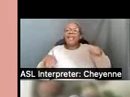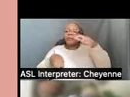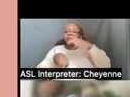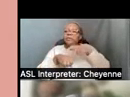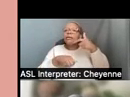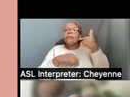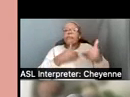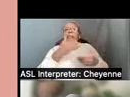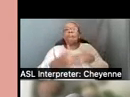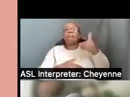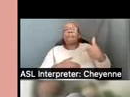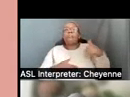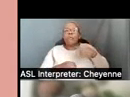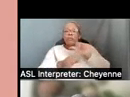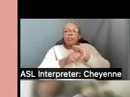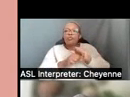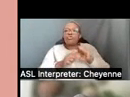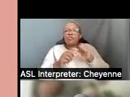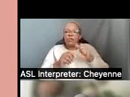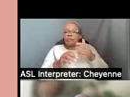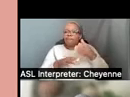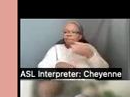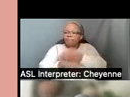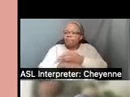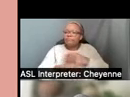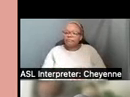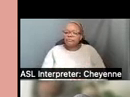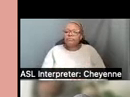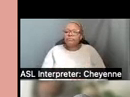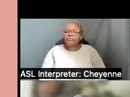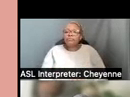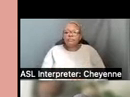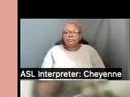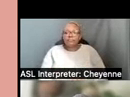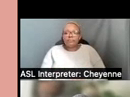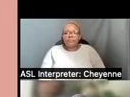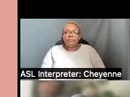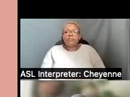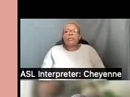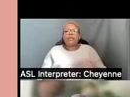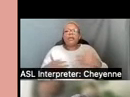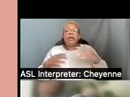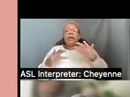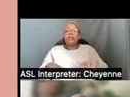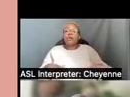But I did want to say that the audience consideration question is really geared at helping us to